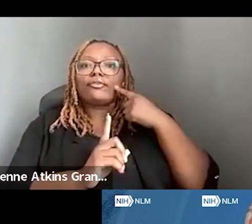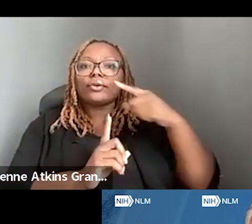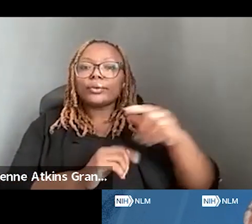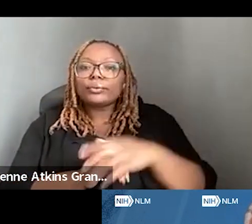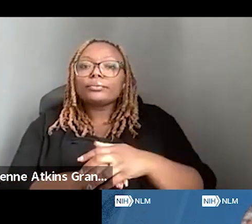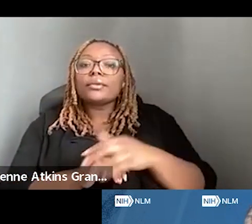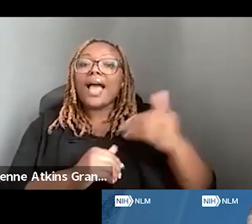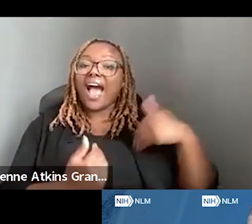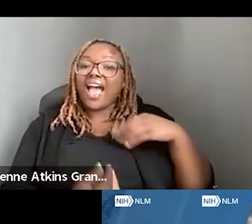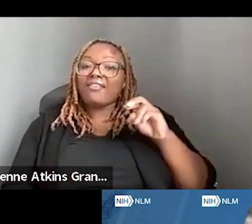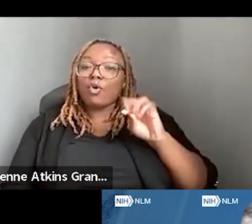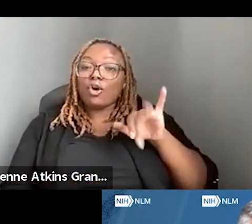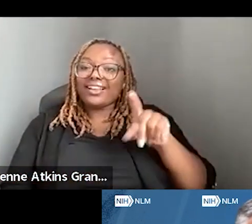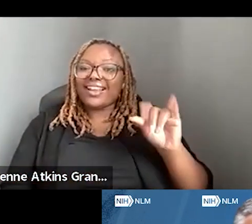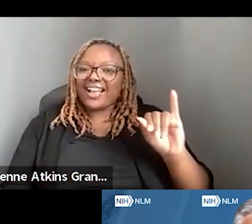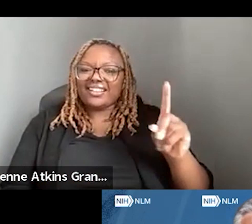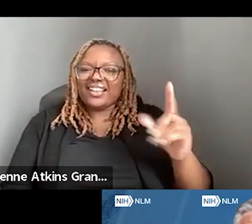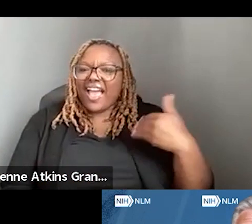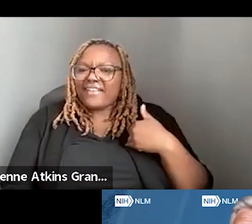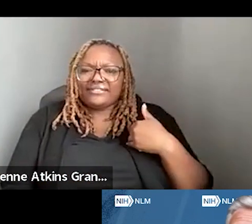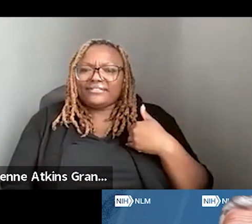You saw it in the -- on the slides.